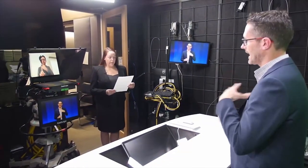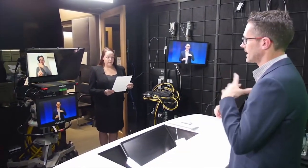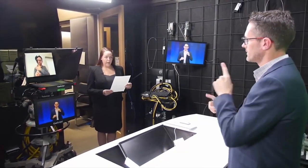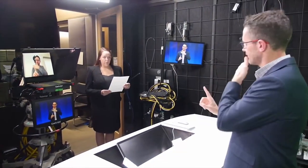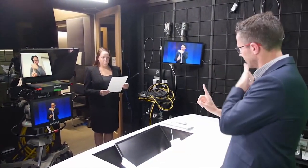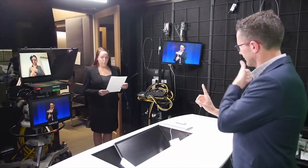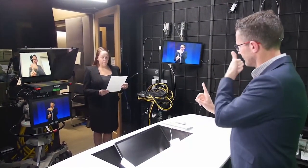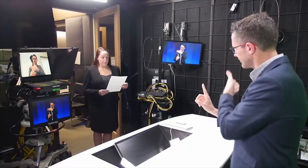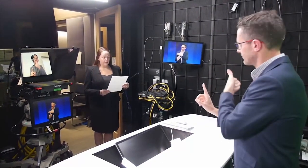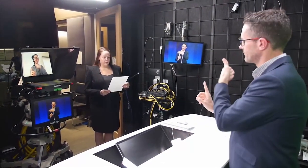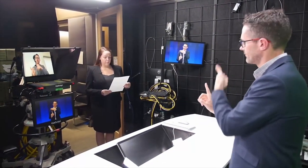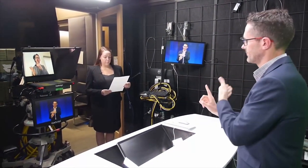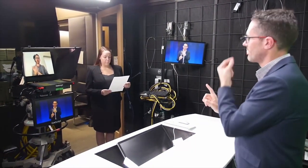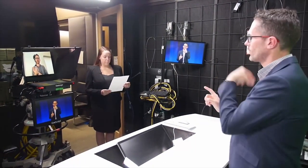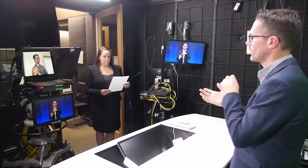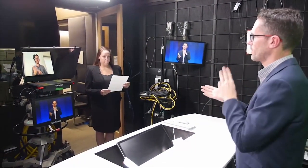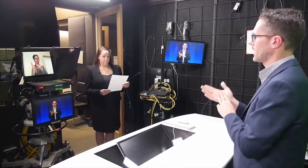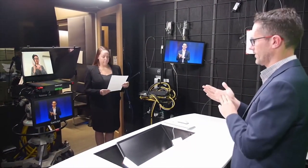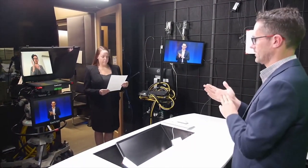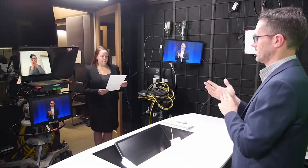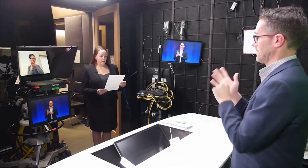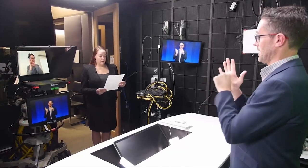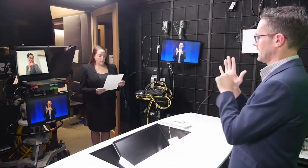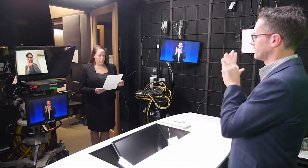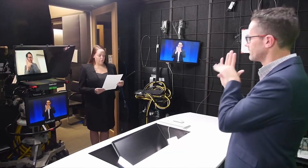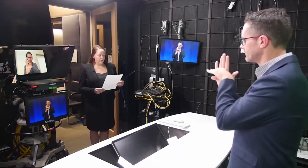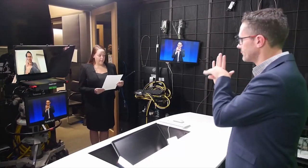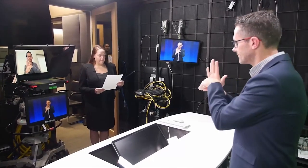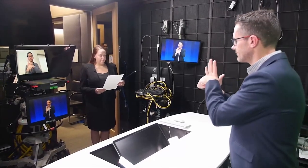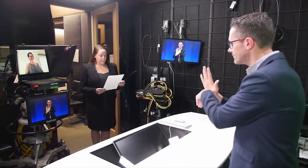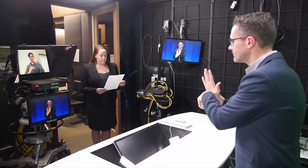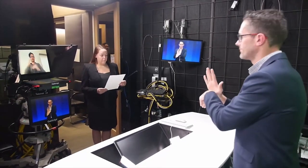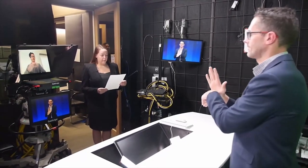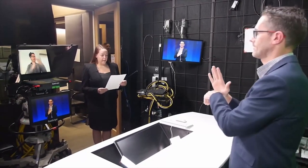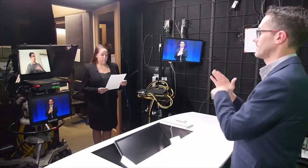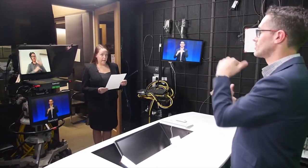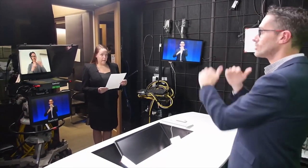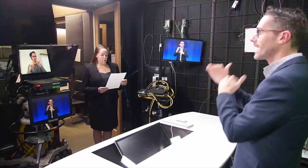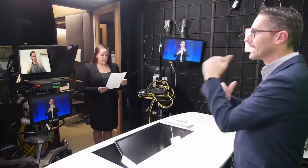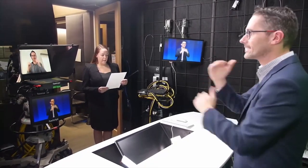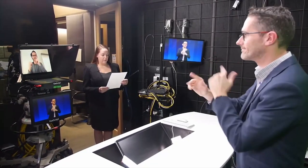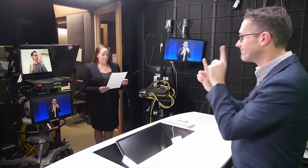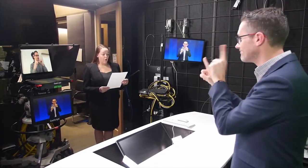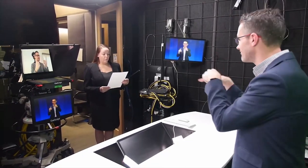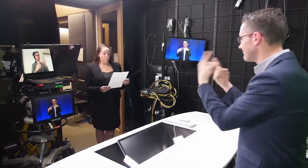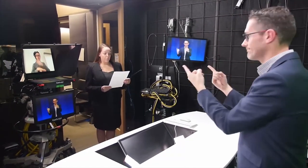This is a result of consecutive months of decline in economic output and trading.